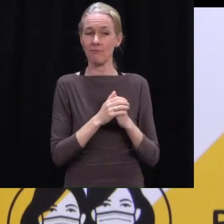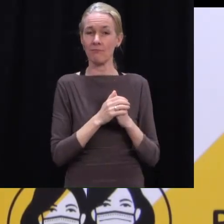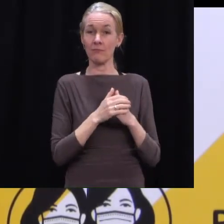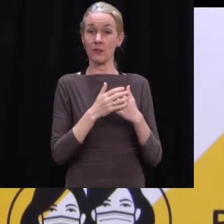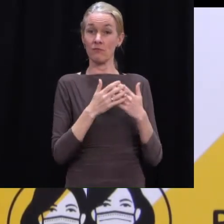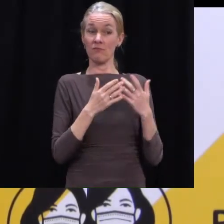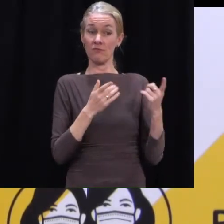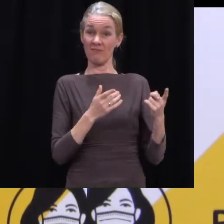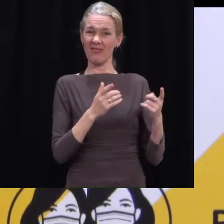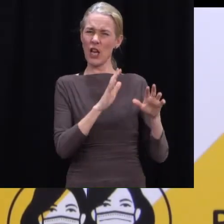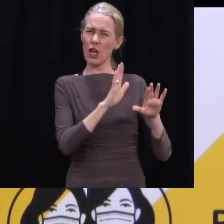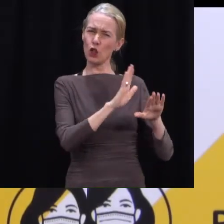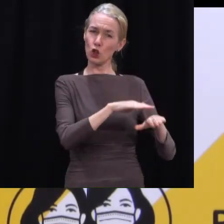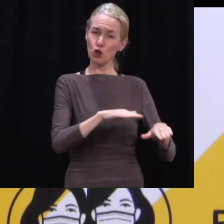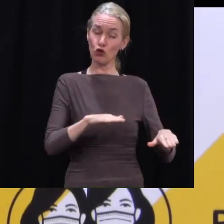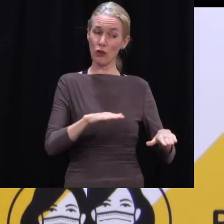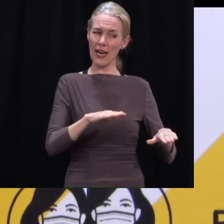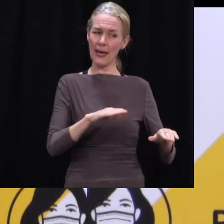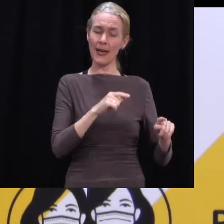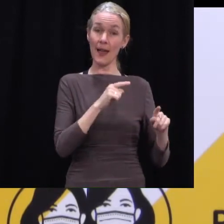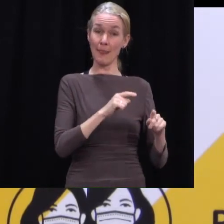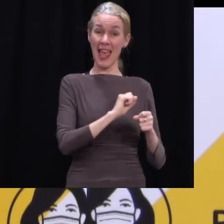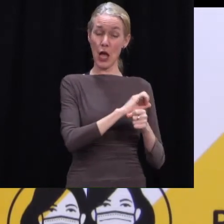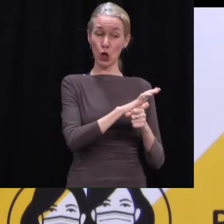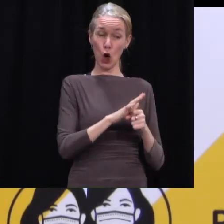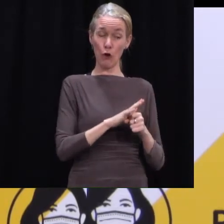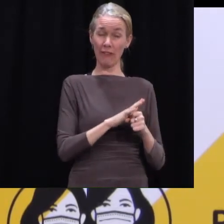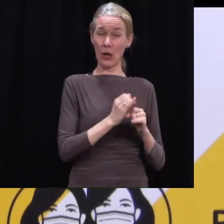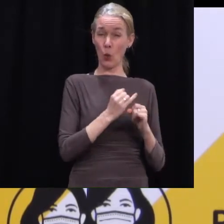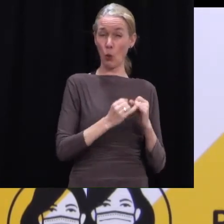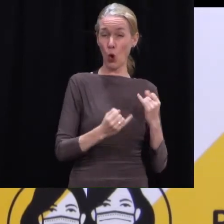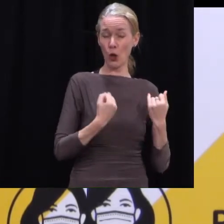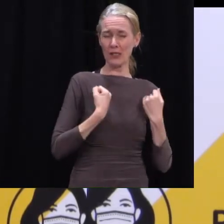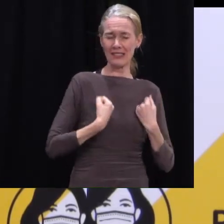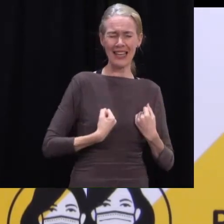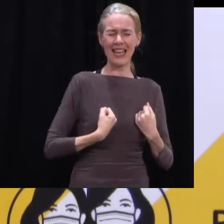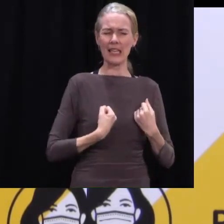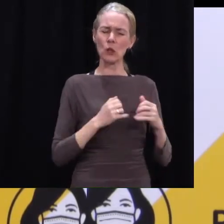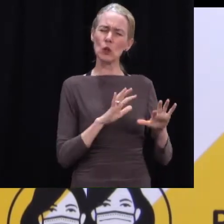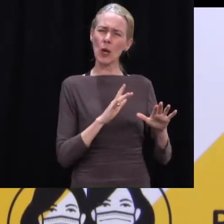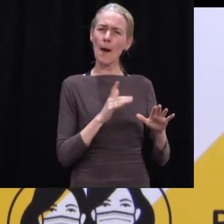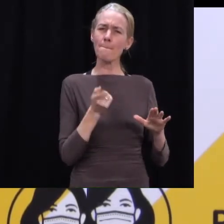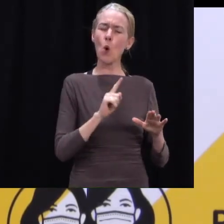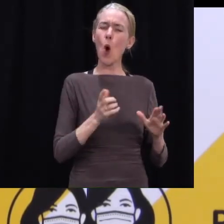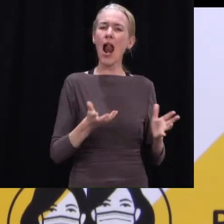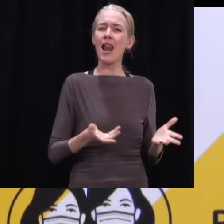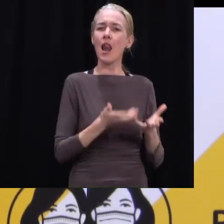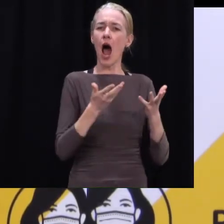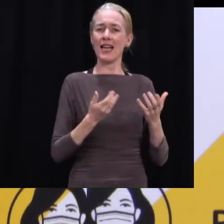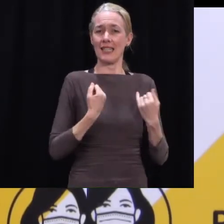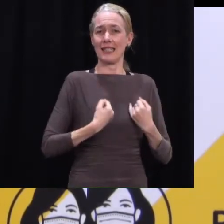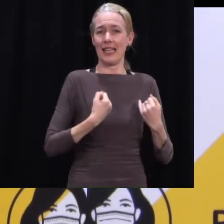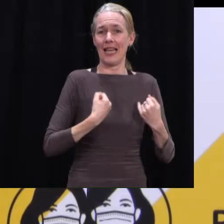each dayen oour website, so ag, ethnic background. I think the youngest person in hospital is